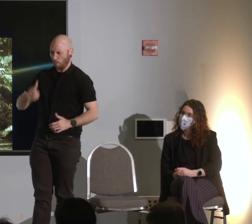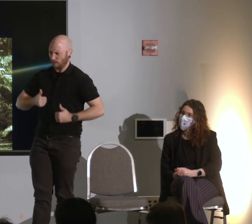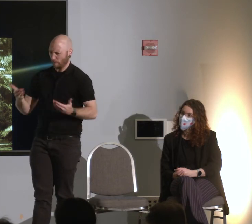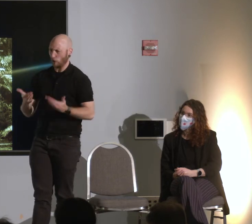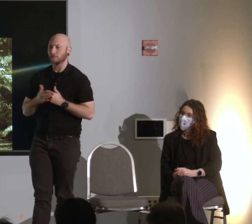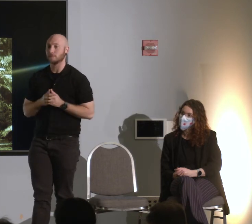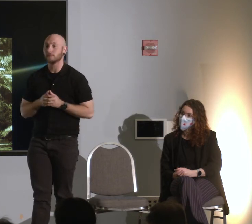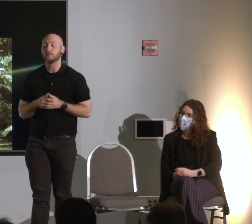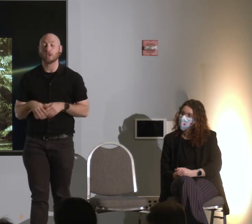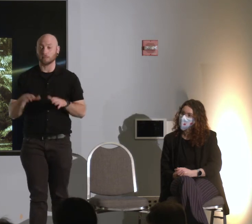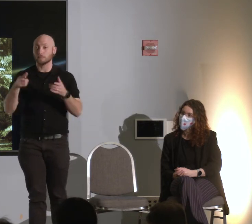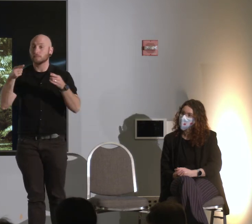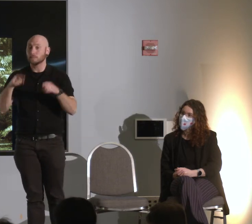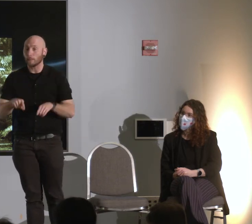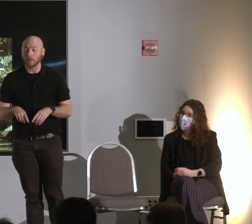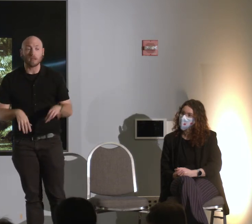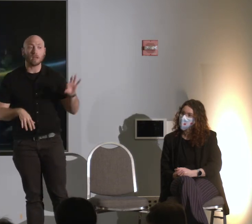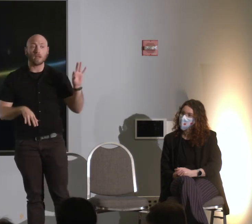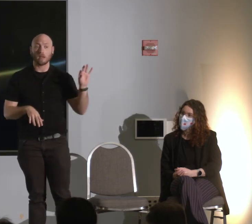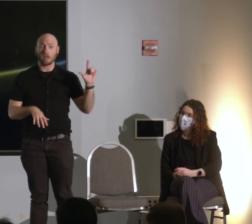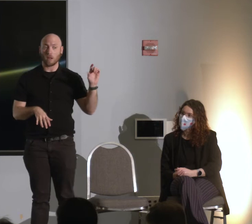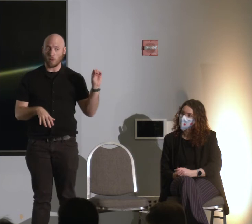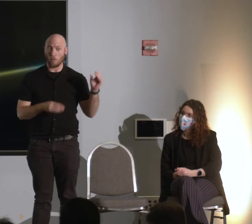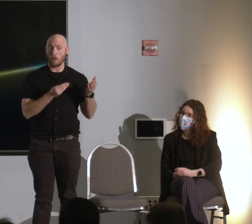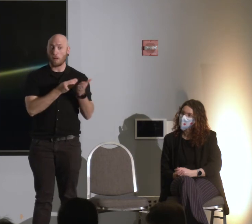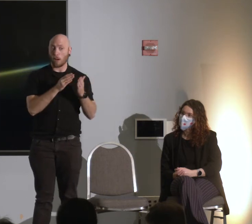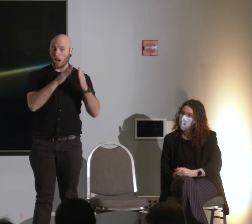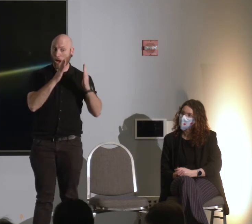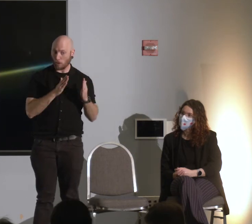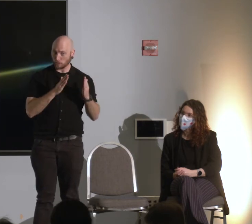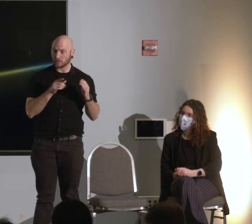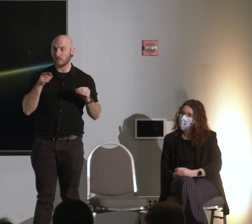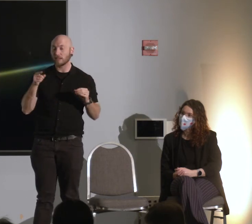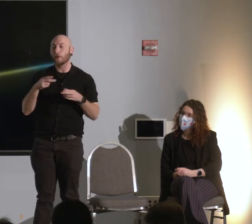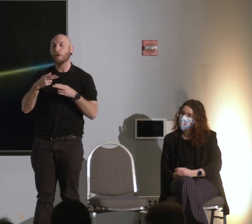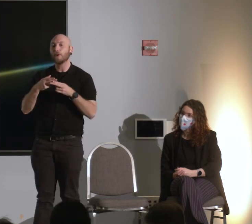The home and property that Olmstead bought and subsequently developed, he named it Fairstead,